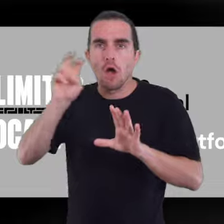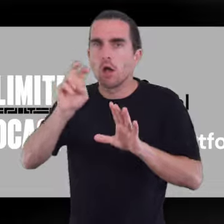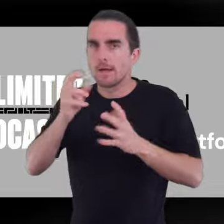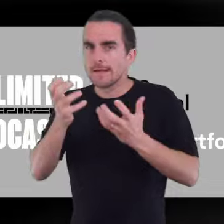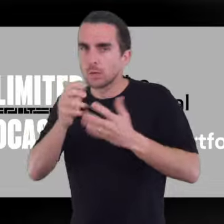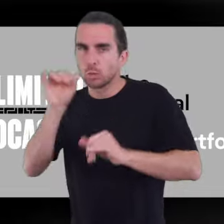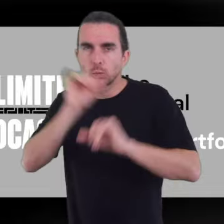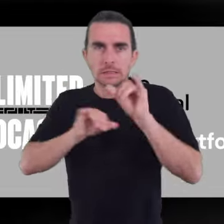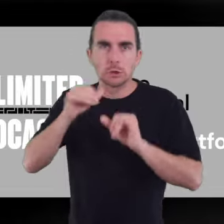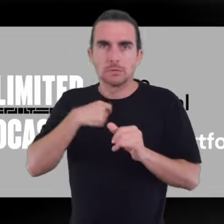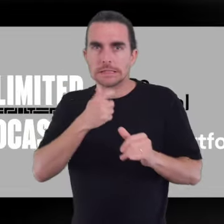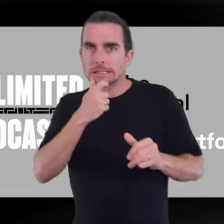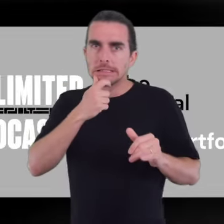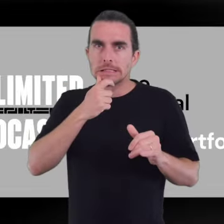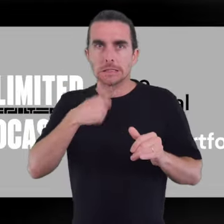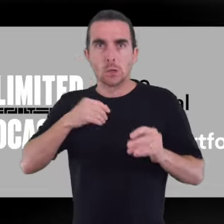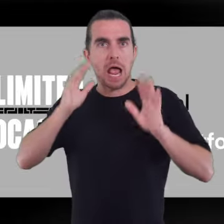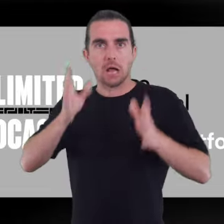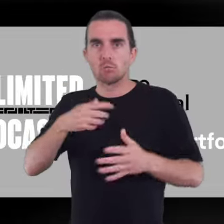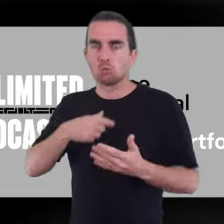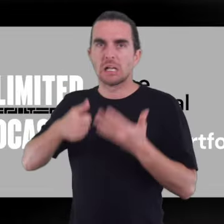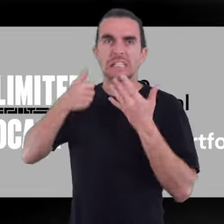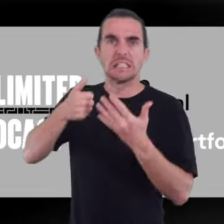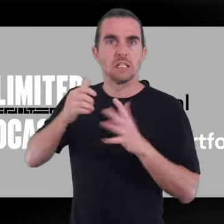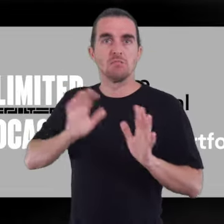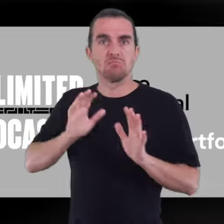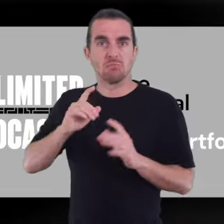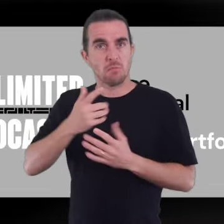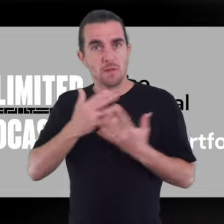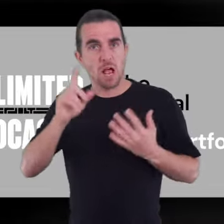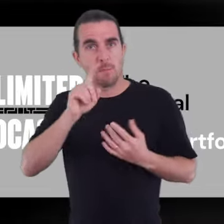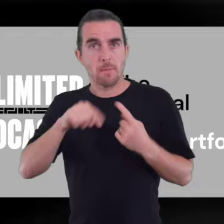I don't have to take like six, however, many people to a different country with me,